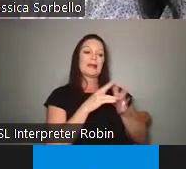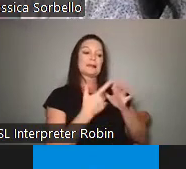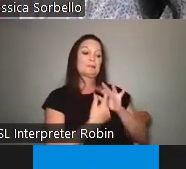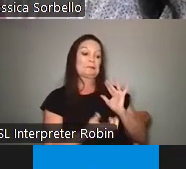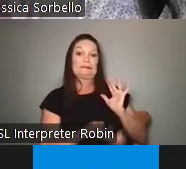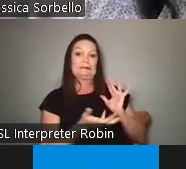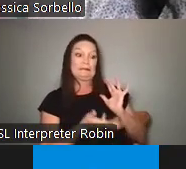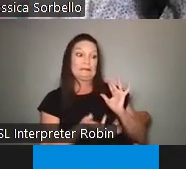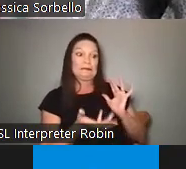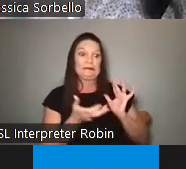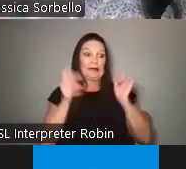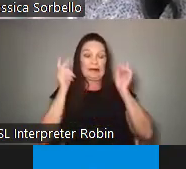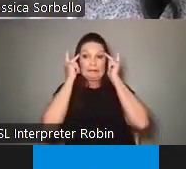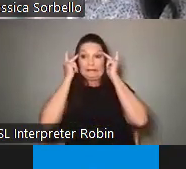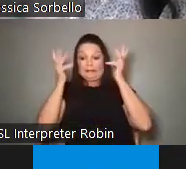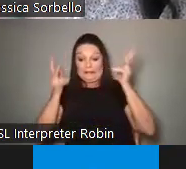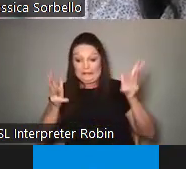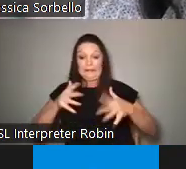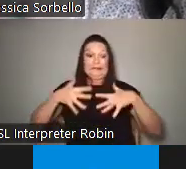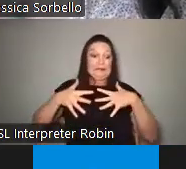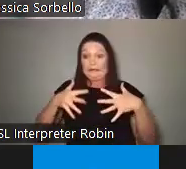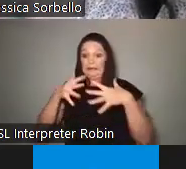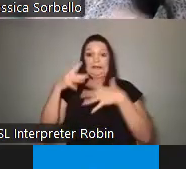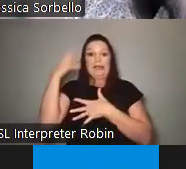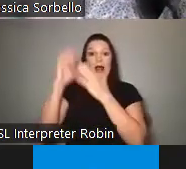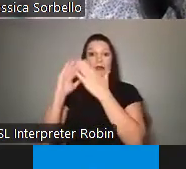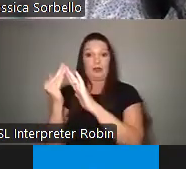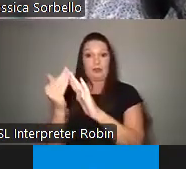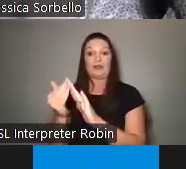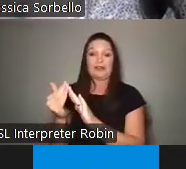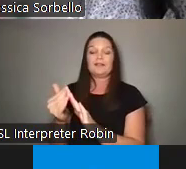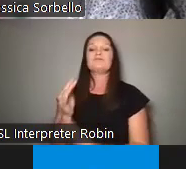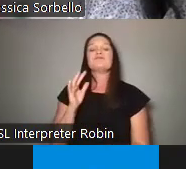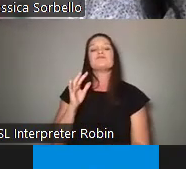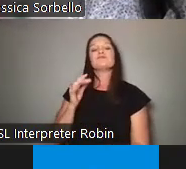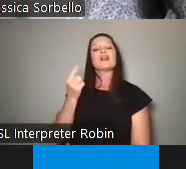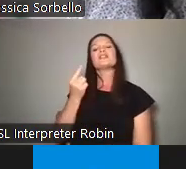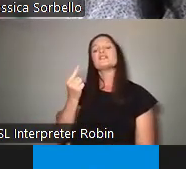says don't worry, I have some with me and hands me one. Where, again the intention is purely just to take the